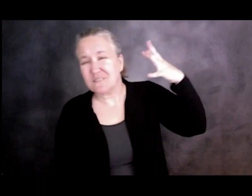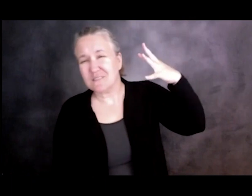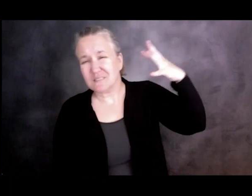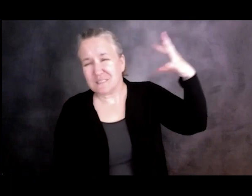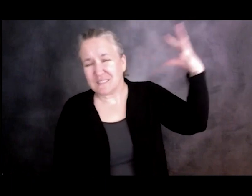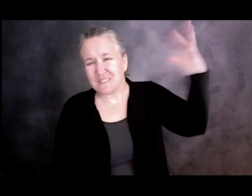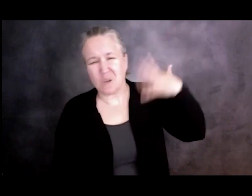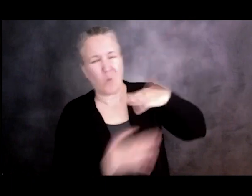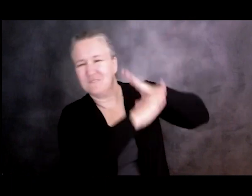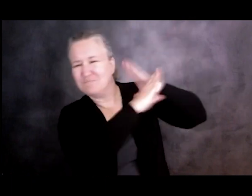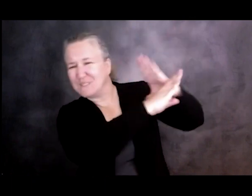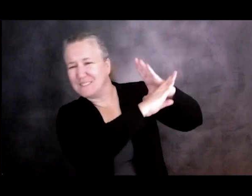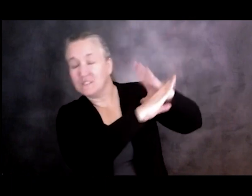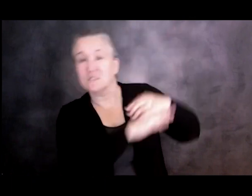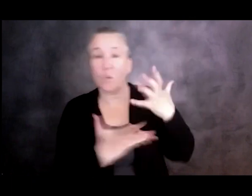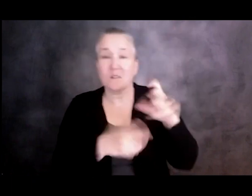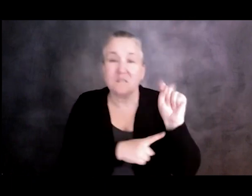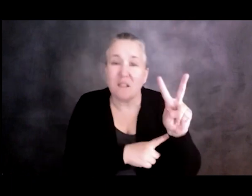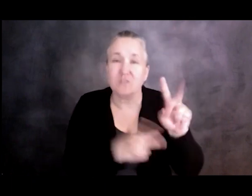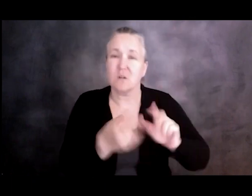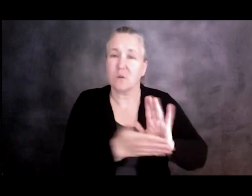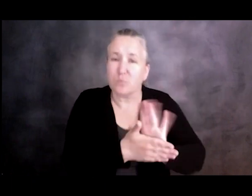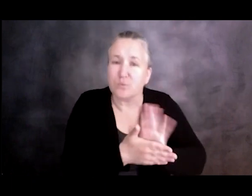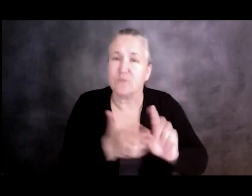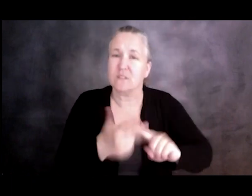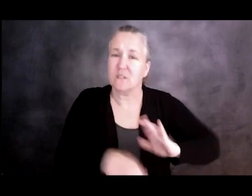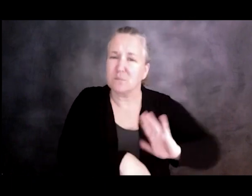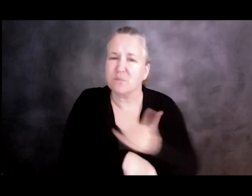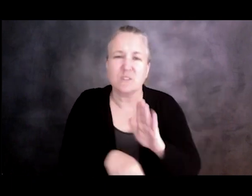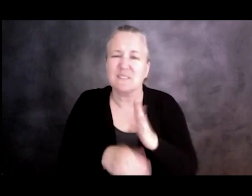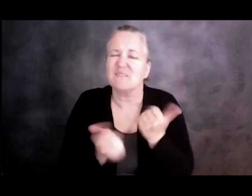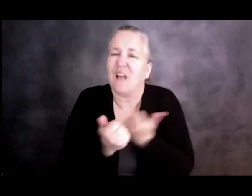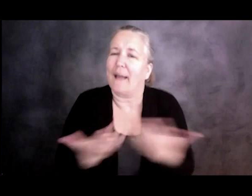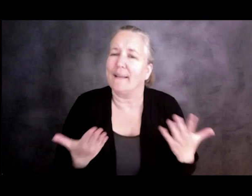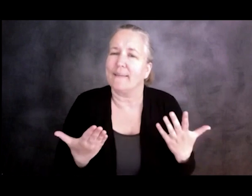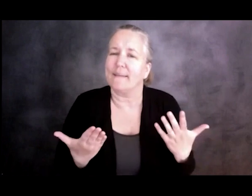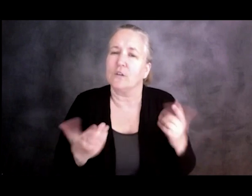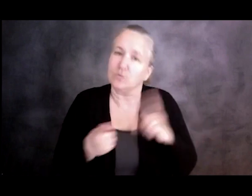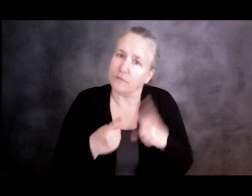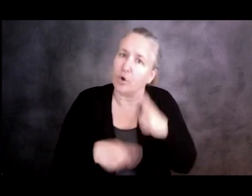We wanted television, movies, music, anything with which to pass the time.